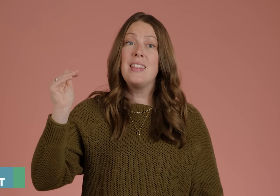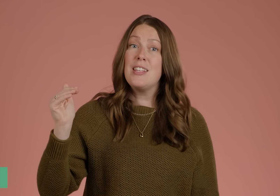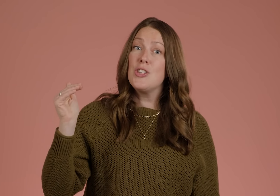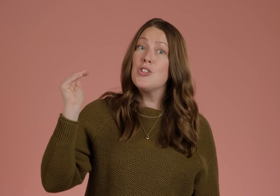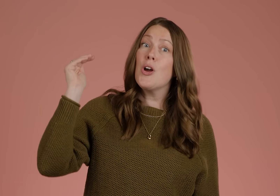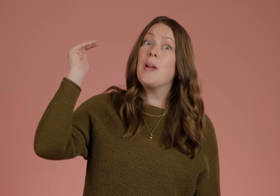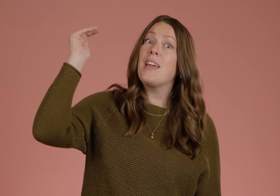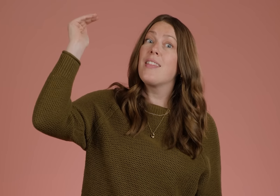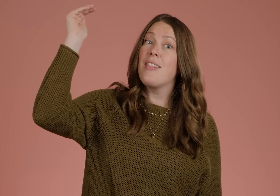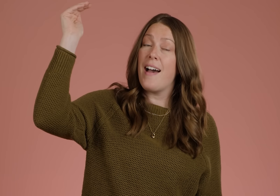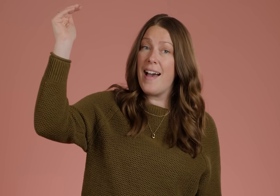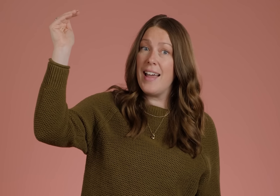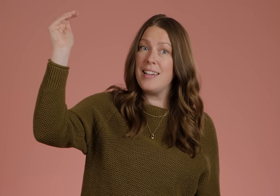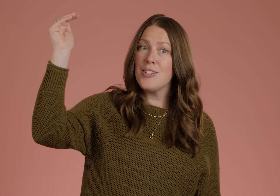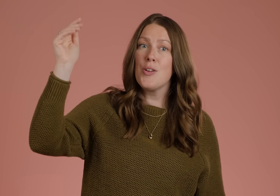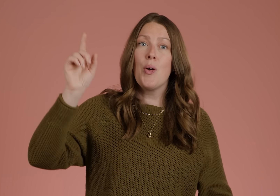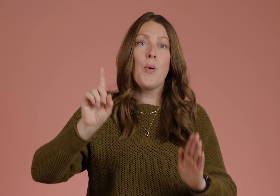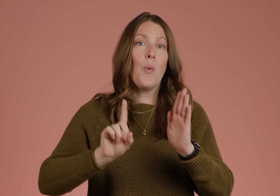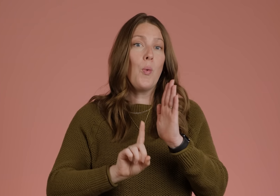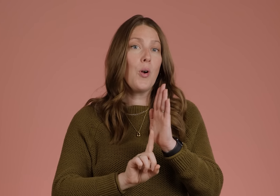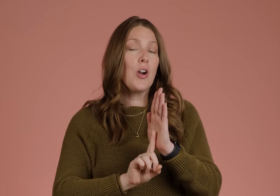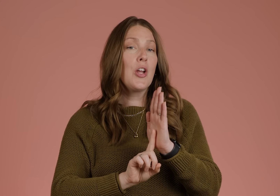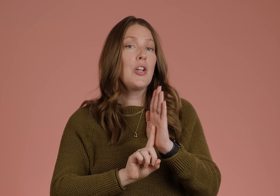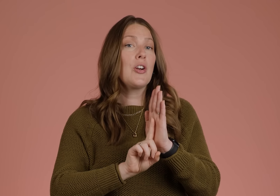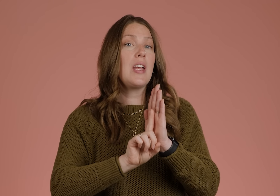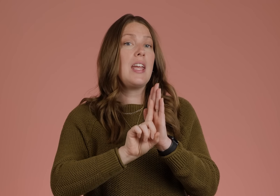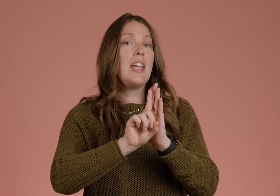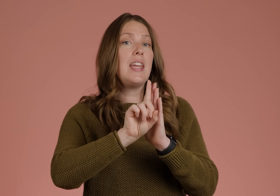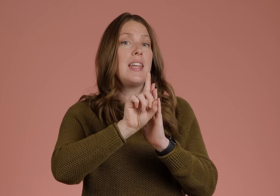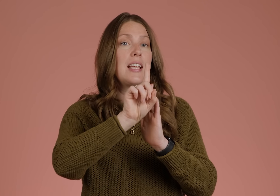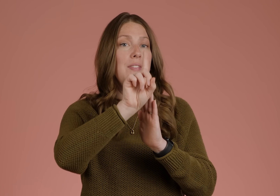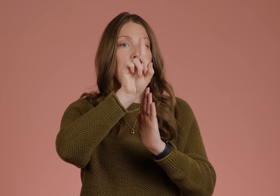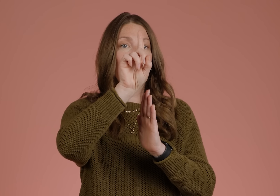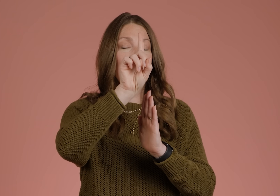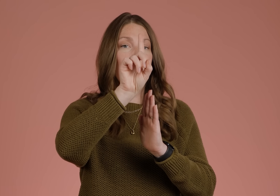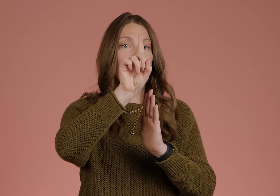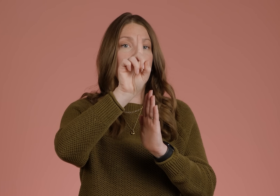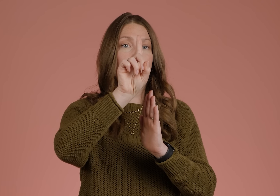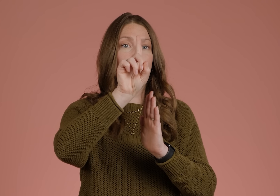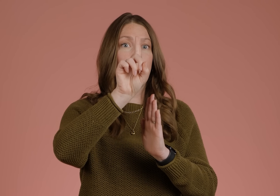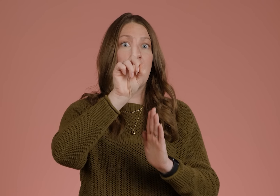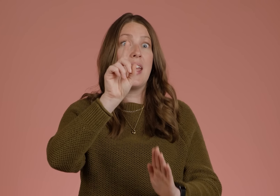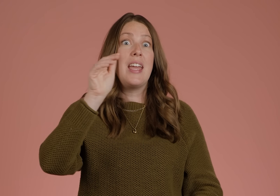This is showing the height or your index finger stretching up